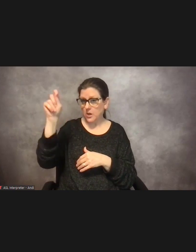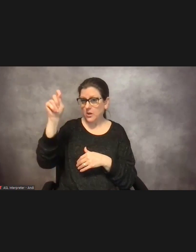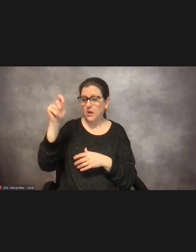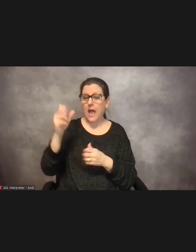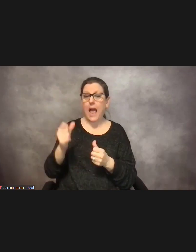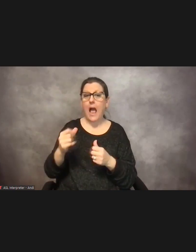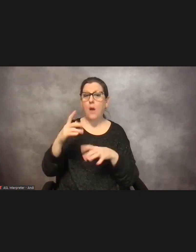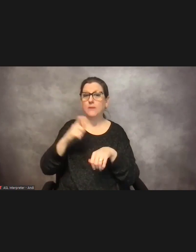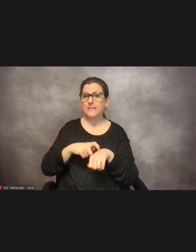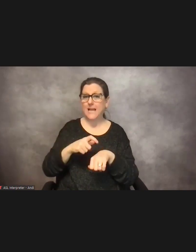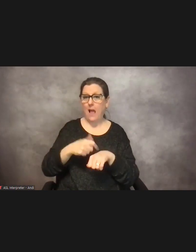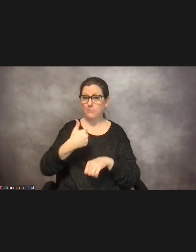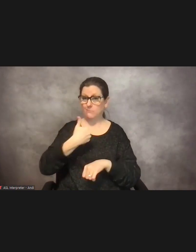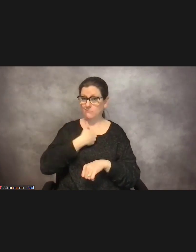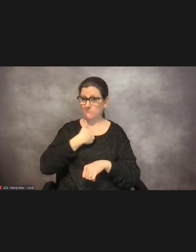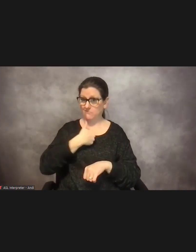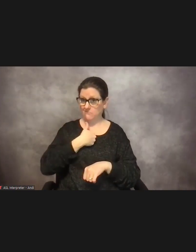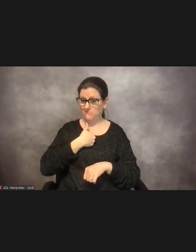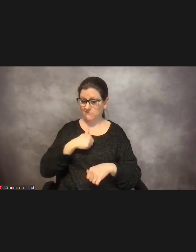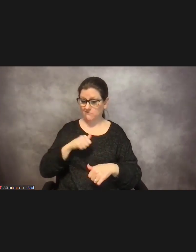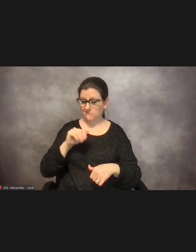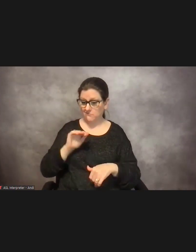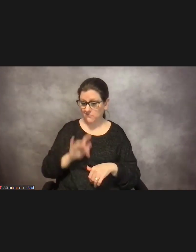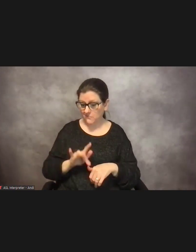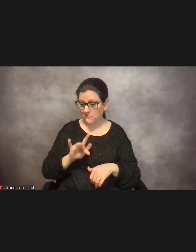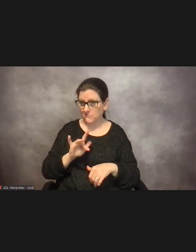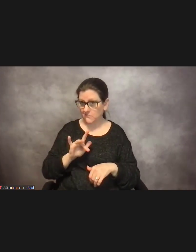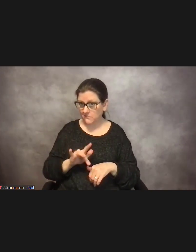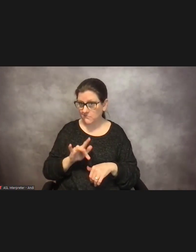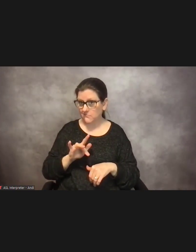indicate how many different manually-initiated attempts need to